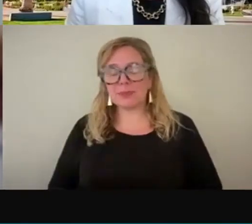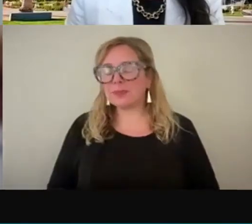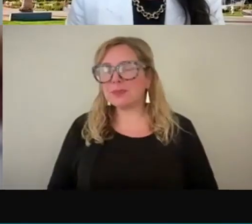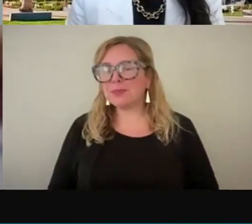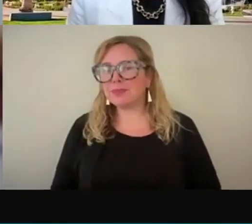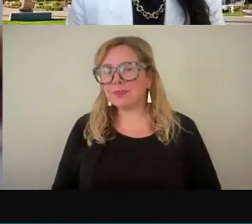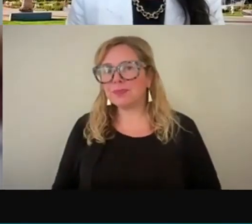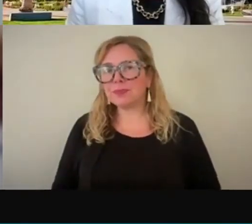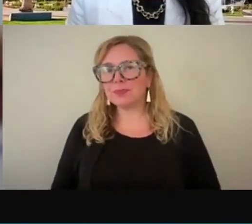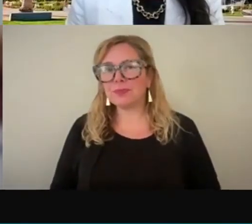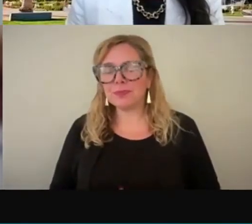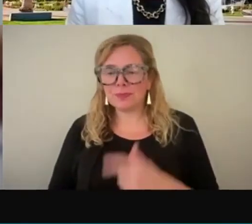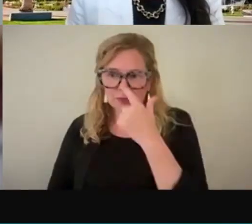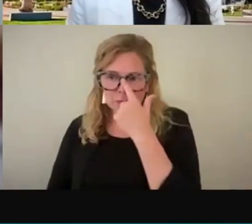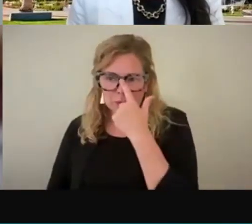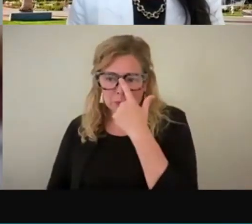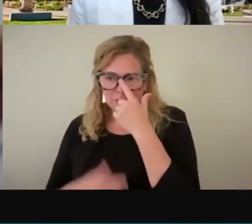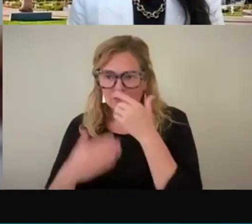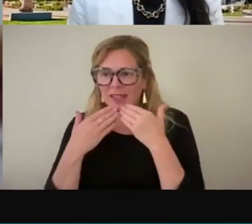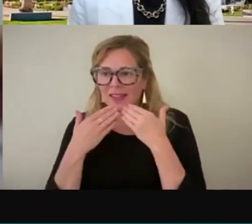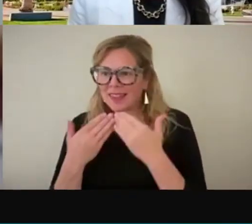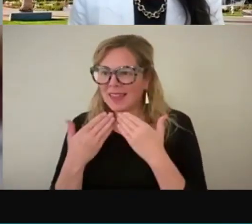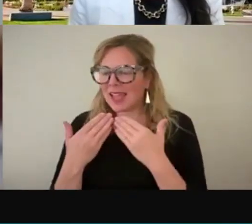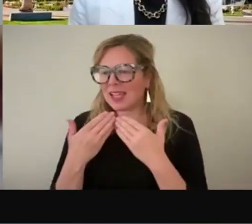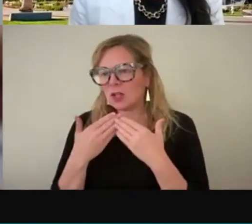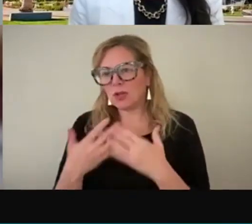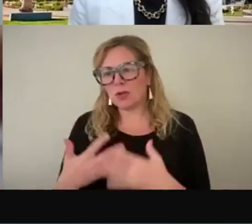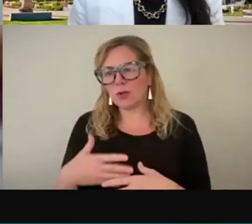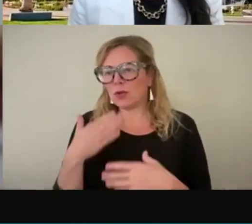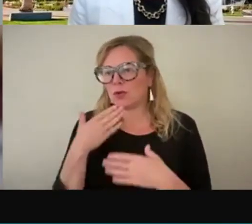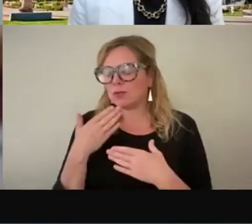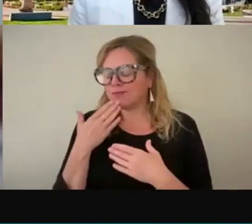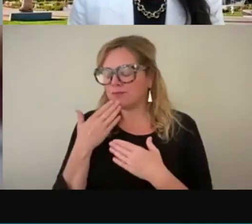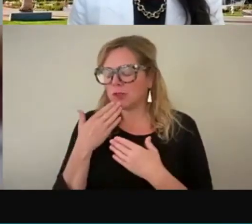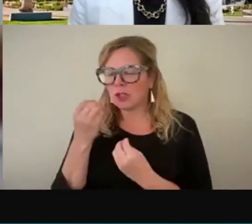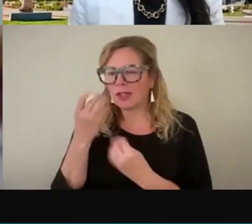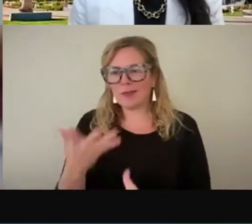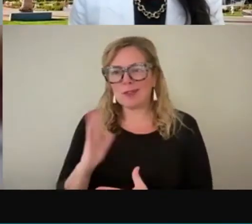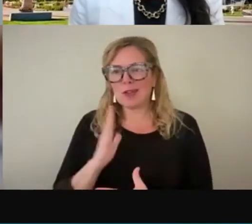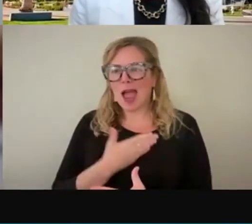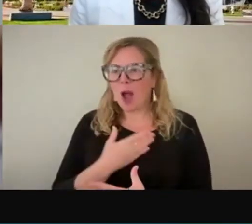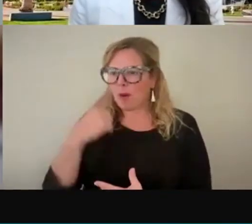Are mental conditions such as depression, and bipolar considered cognitive disabilities,